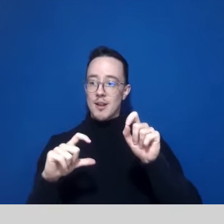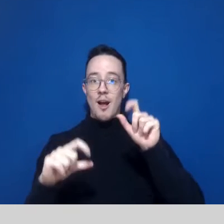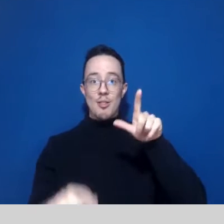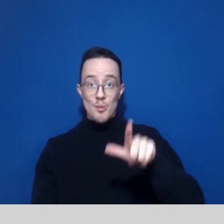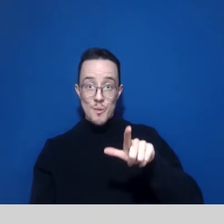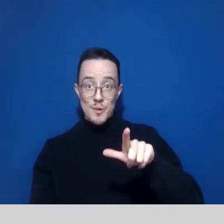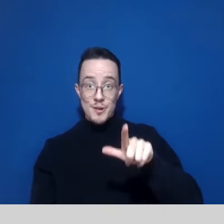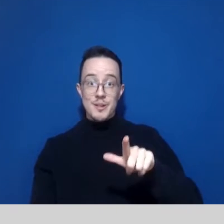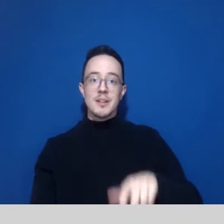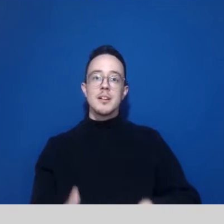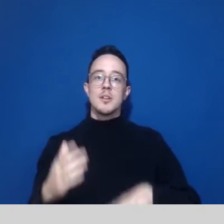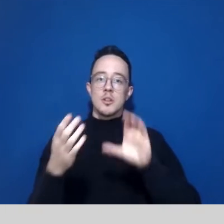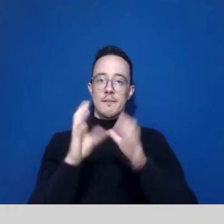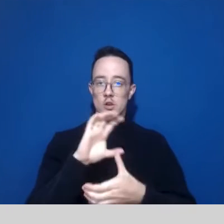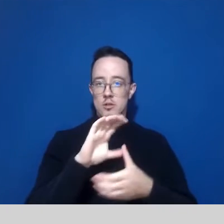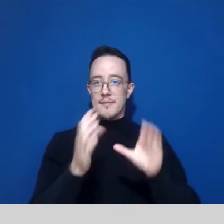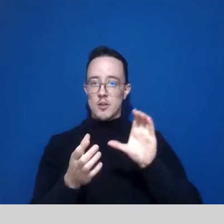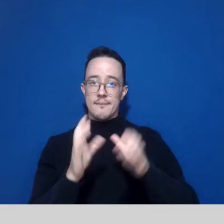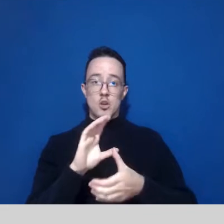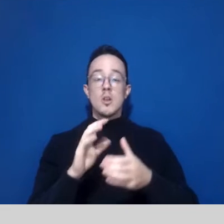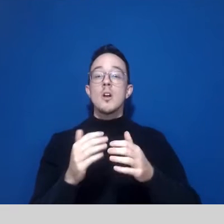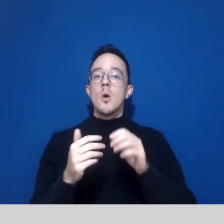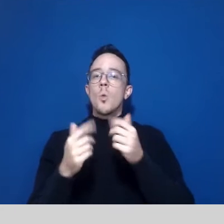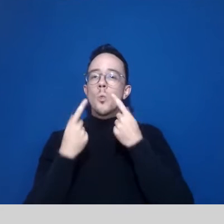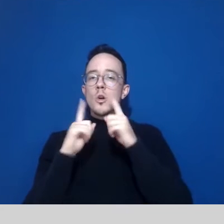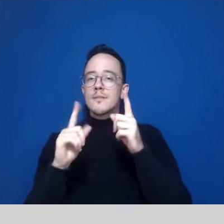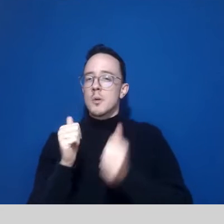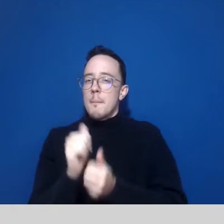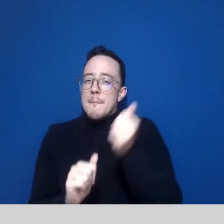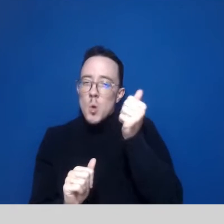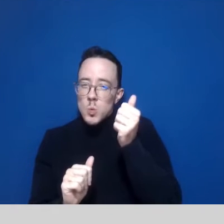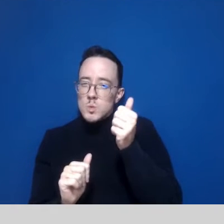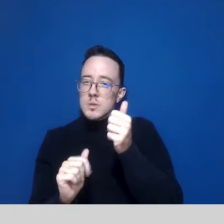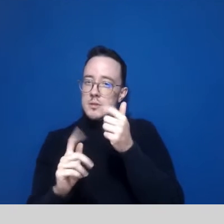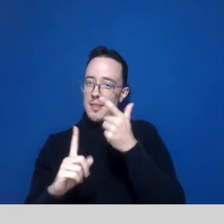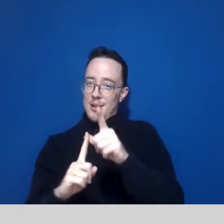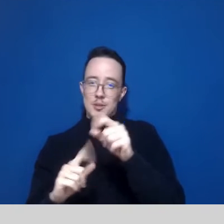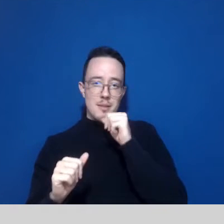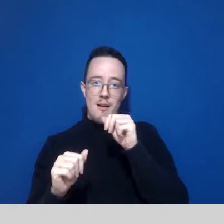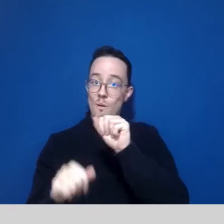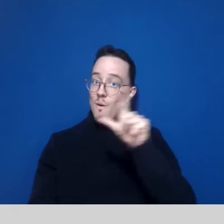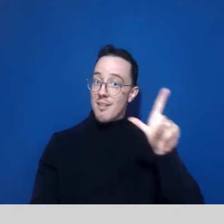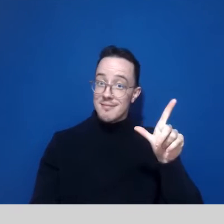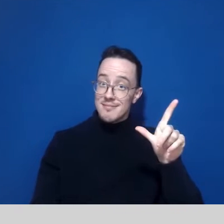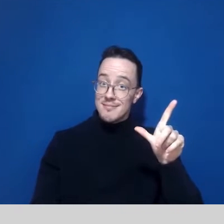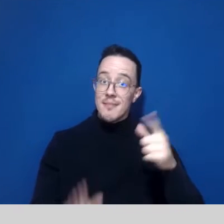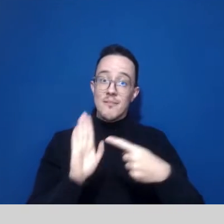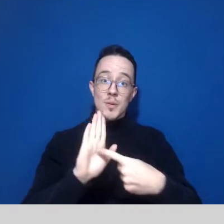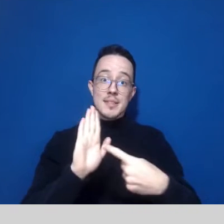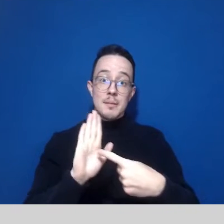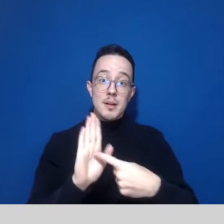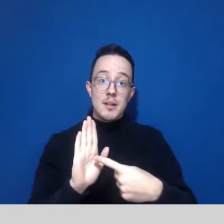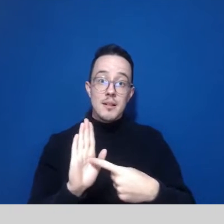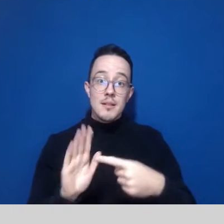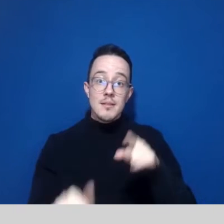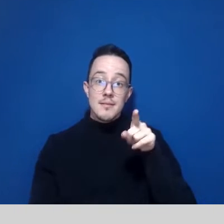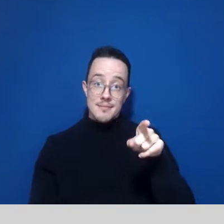you convert between uppercase and lowercase. It works for most characters, it doesn't work for all characters. So for example, the scharfes S,